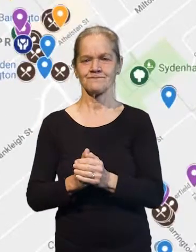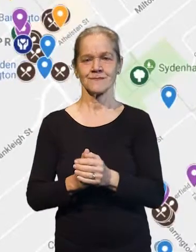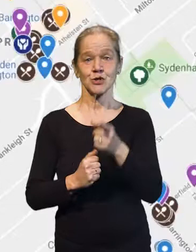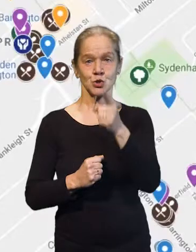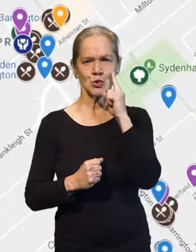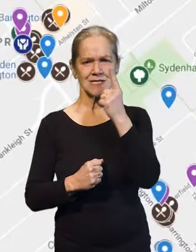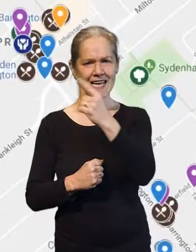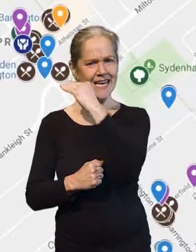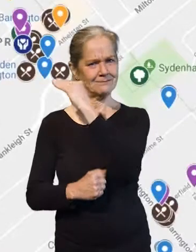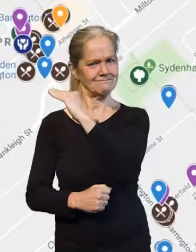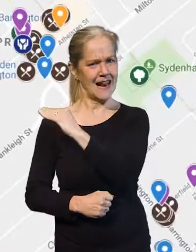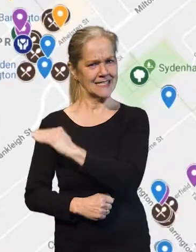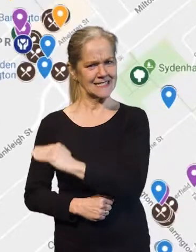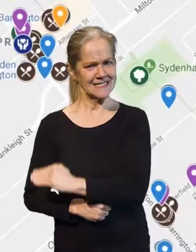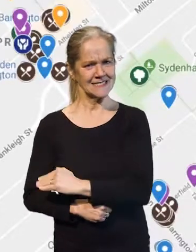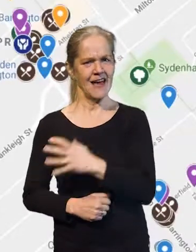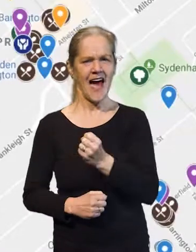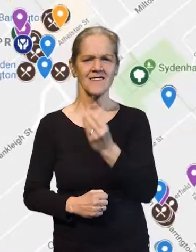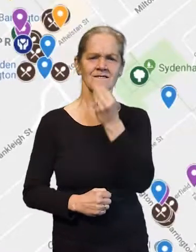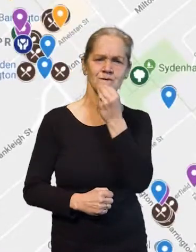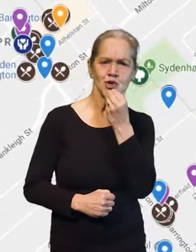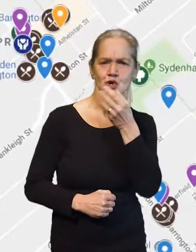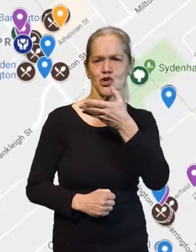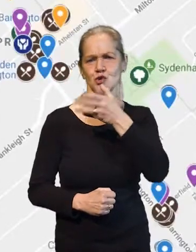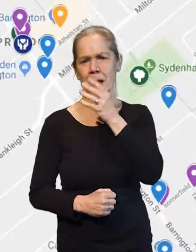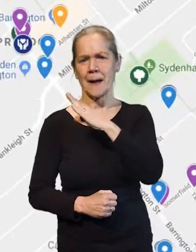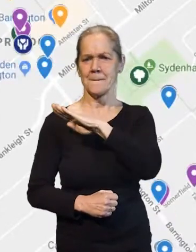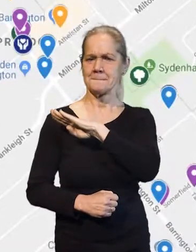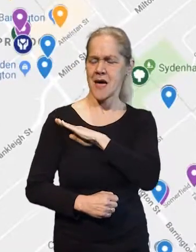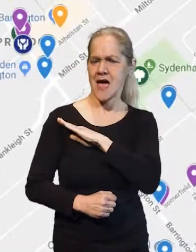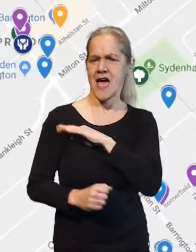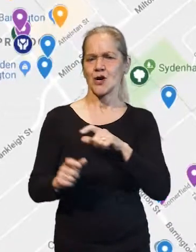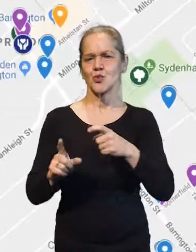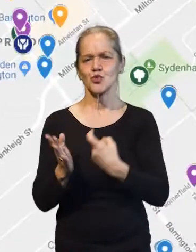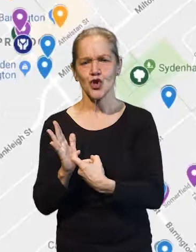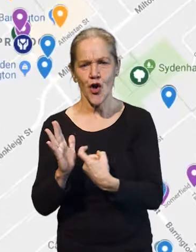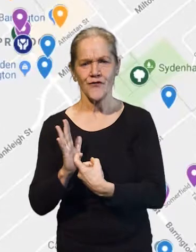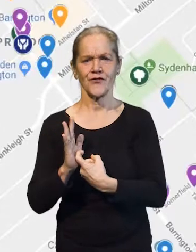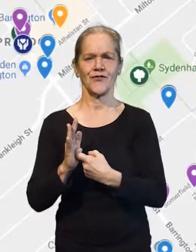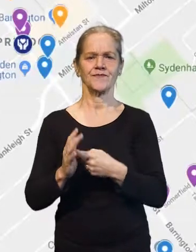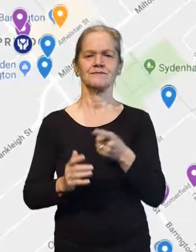left hand panel, there's lots of little ticks say, against food and drink, parks and reserves.